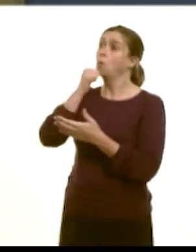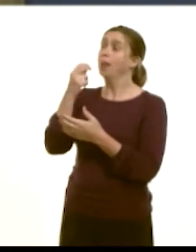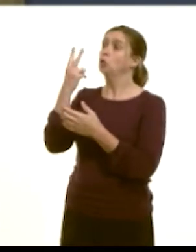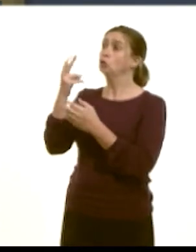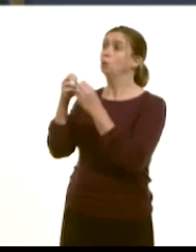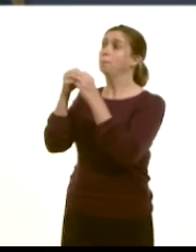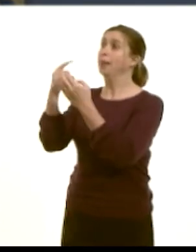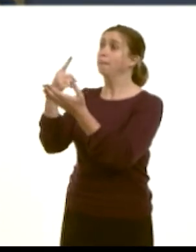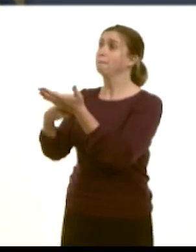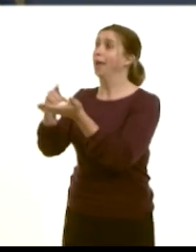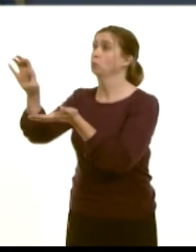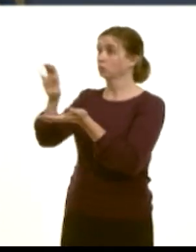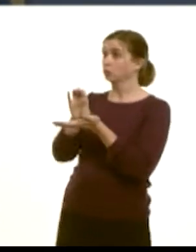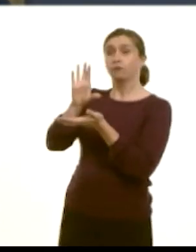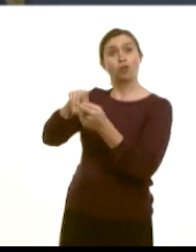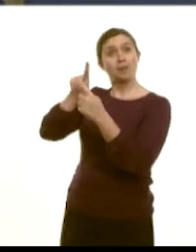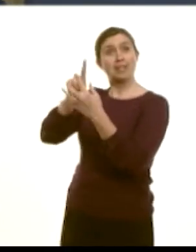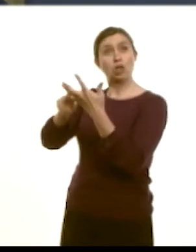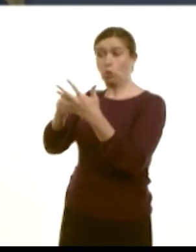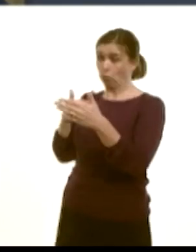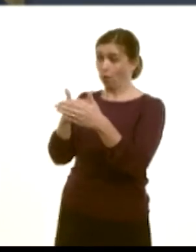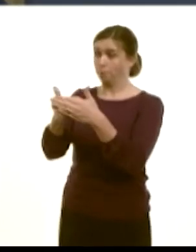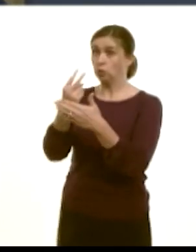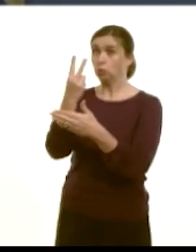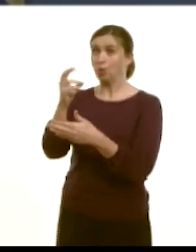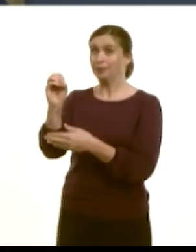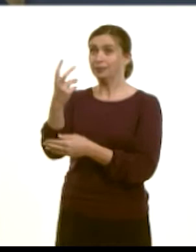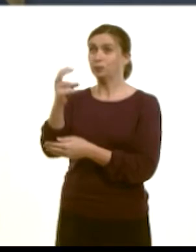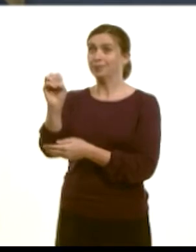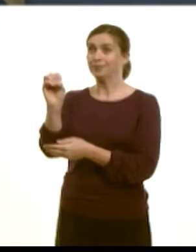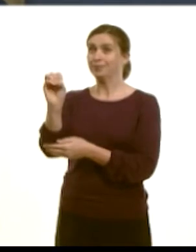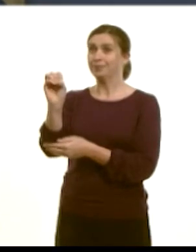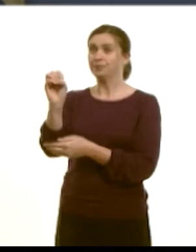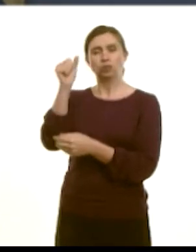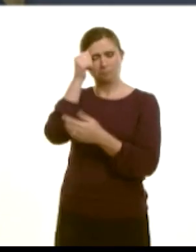EU investment up to 2020, and you will be aware that many businesses have expressed